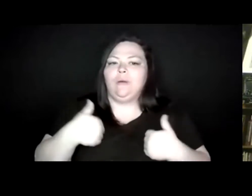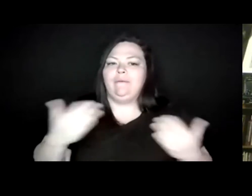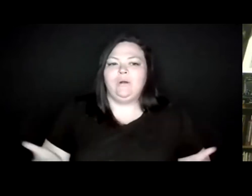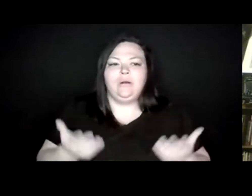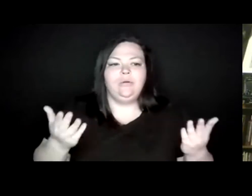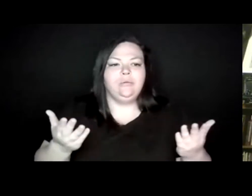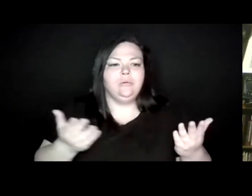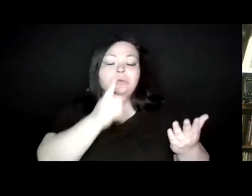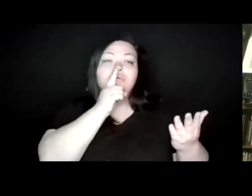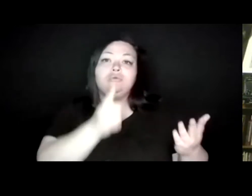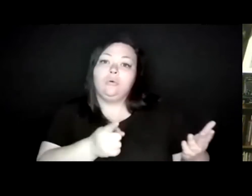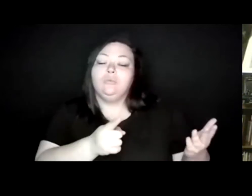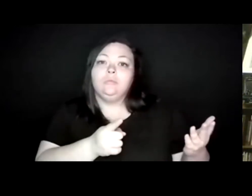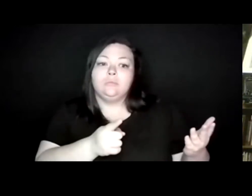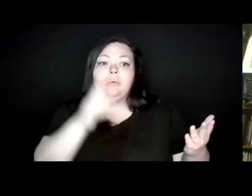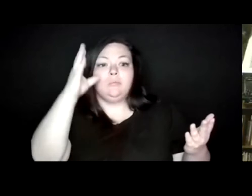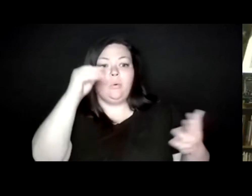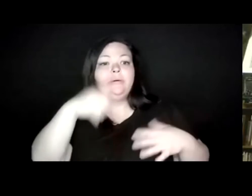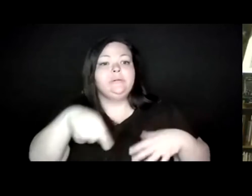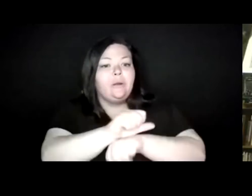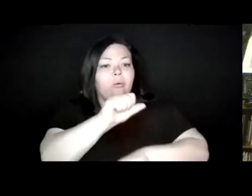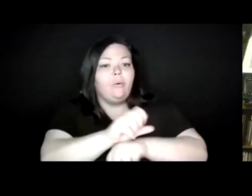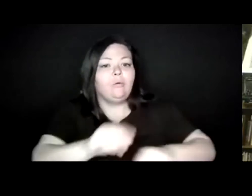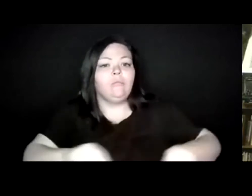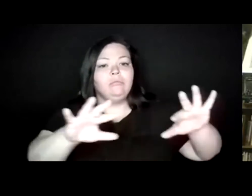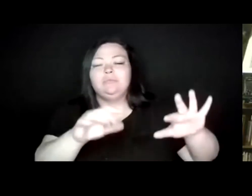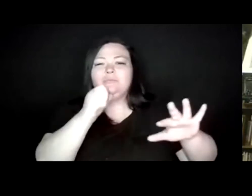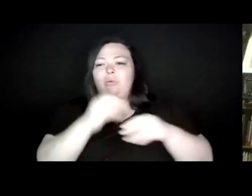True, our boys work field, don’t try to make me smile like they/